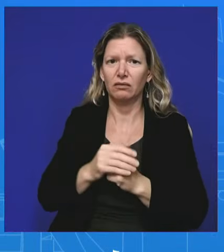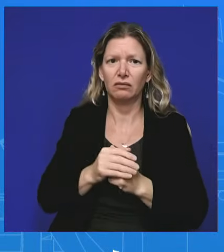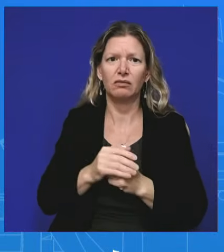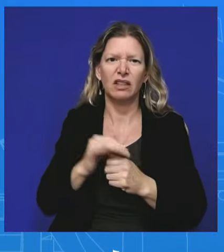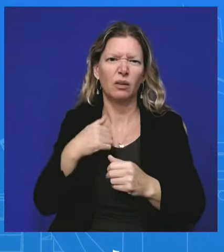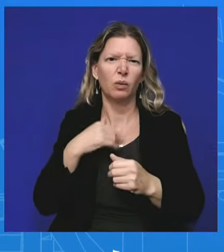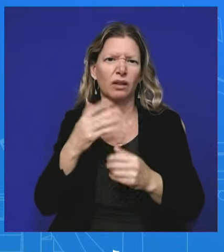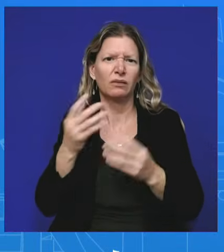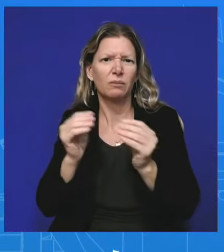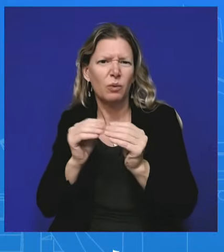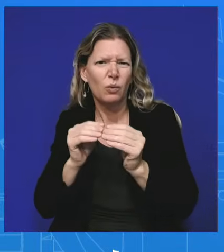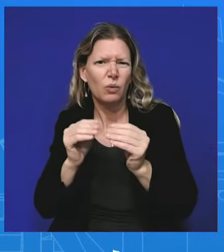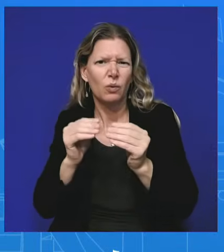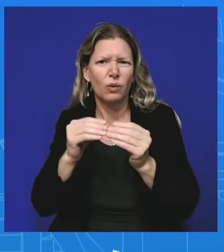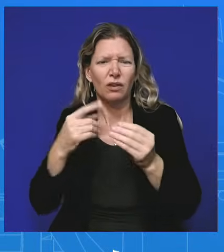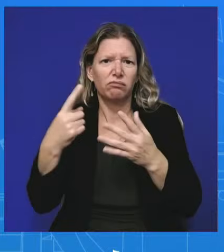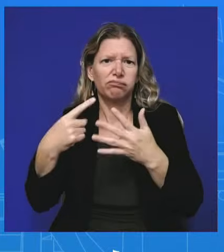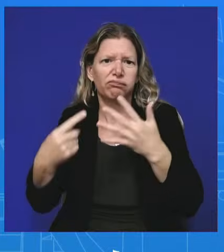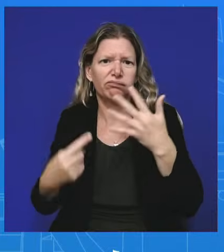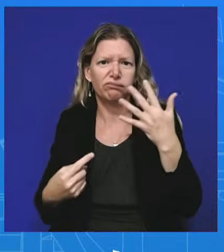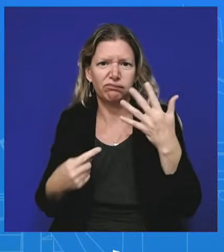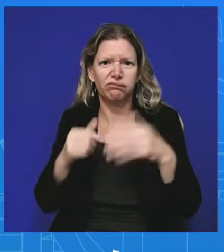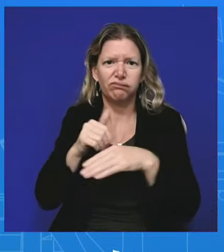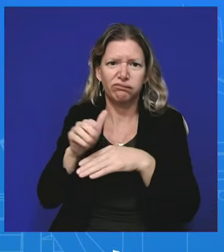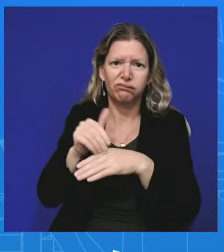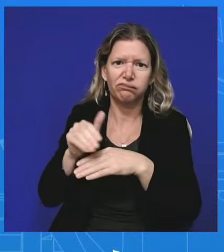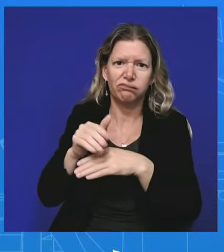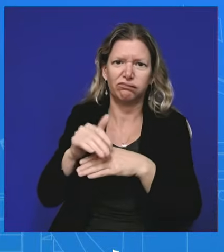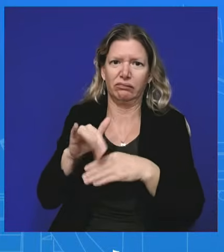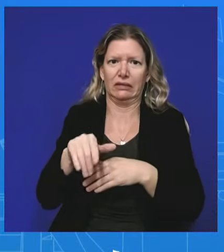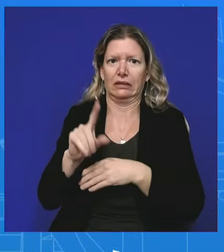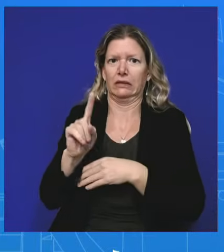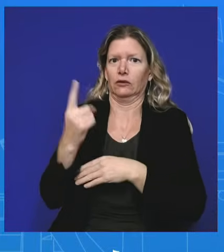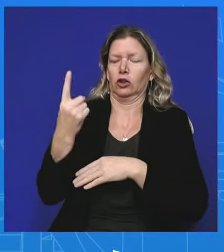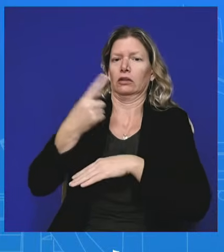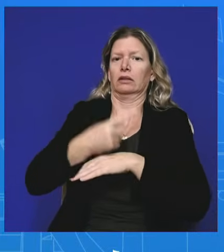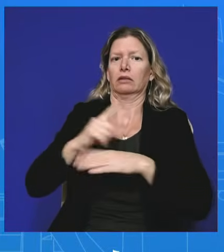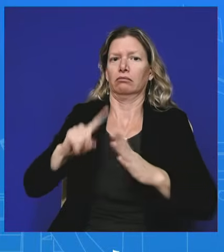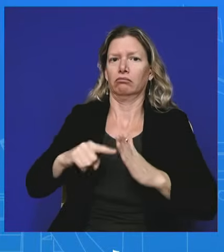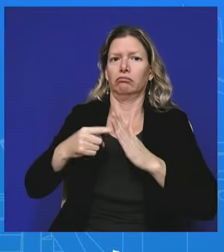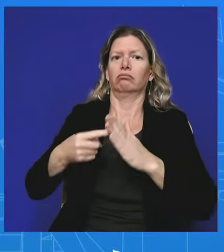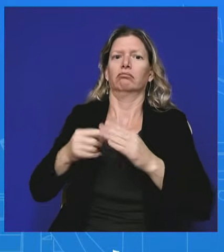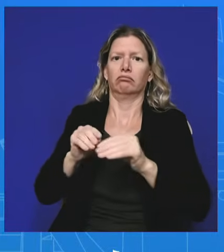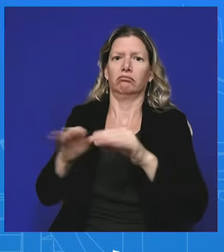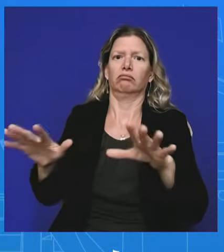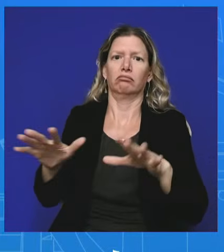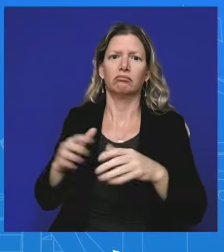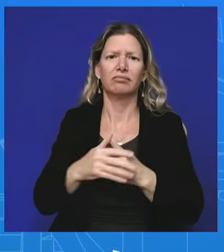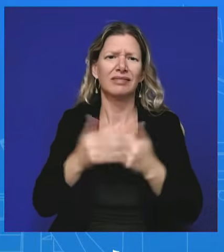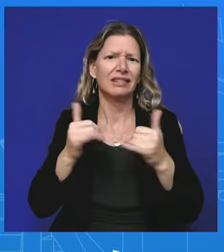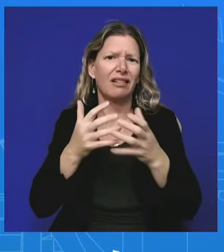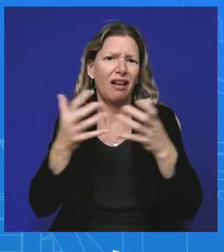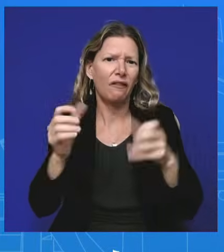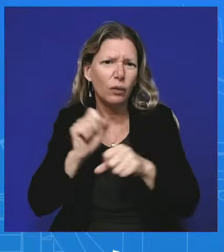"initial operating capability." But we hope to be able to increase the number of pallets that get in over the coming days